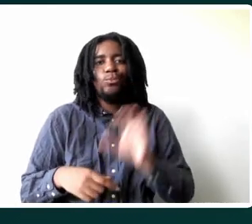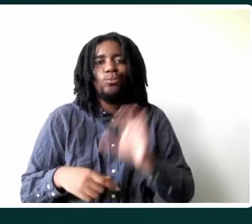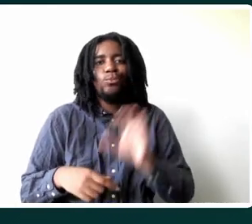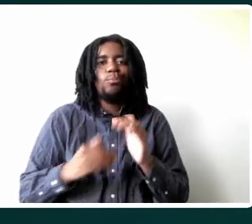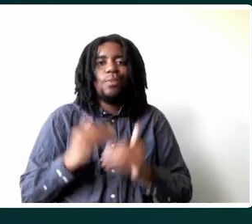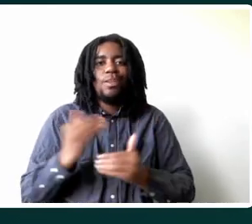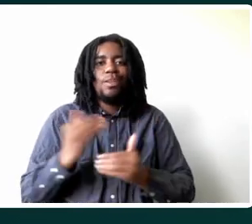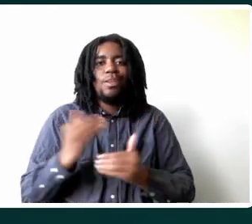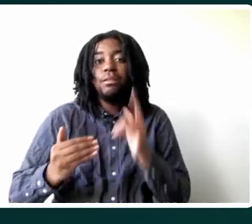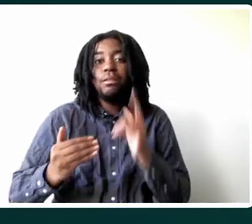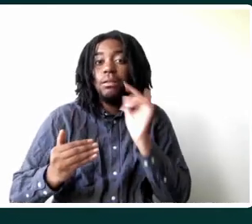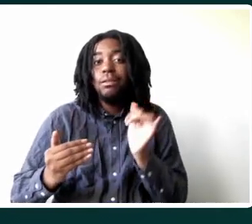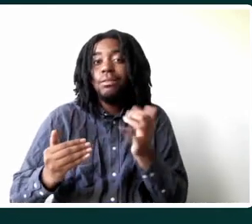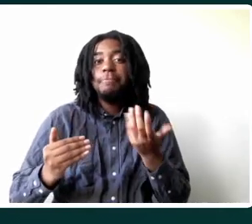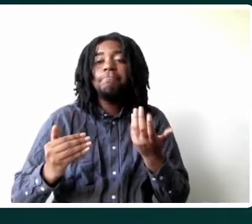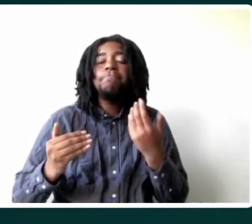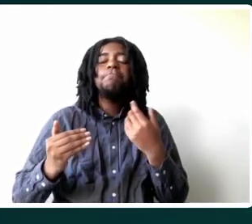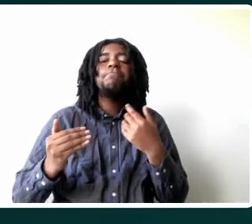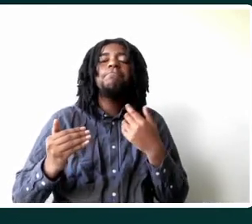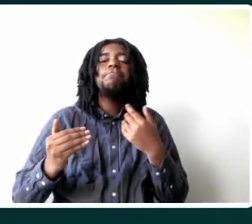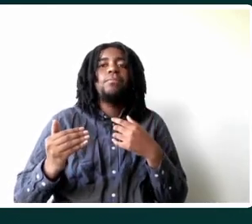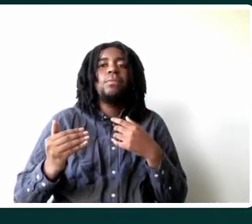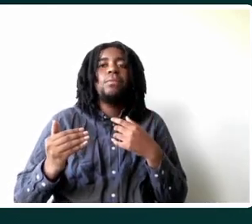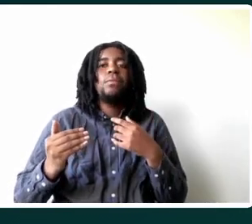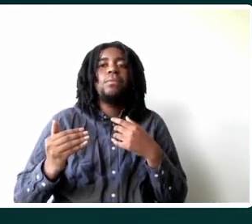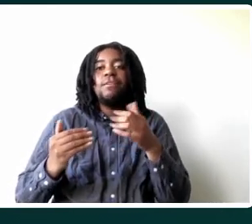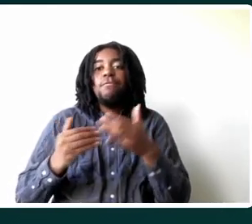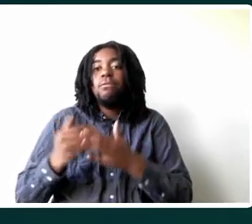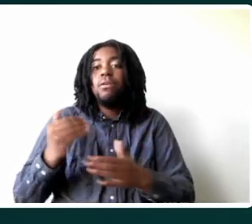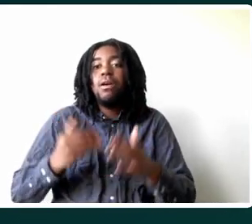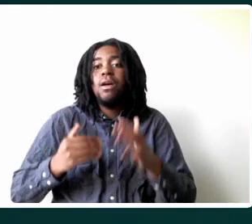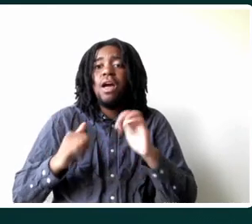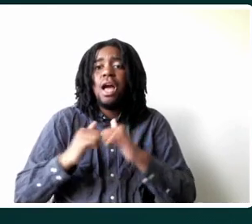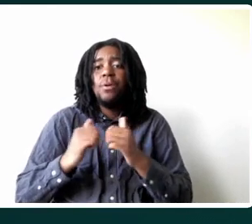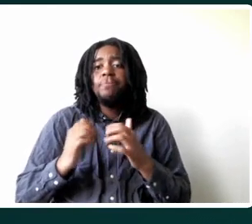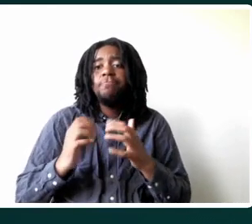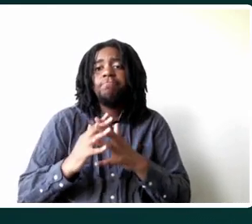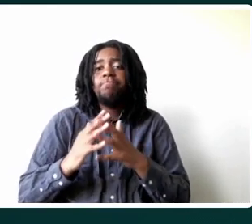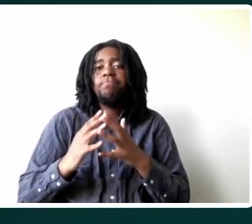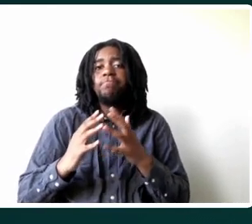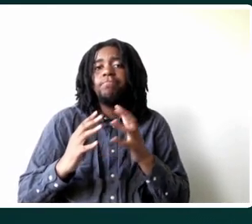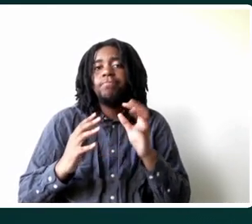what we need for -- to move forward? And then how we come up with it together through brainstorming? Katie Wolff: Yeah. I mean, it just